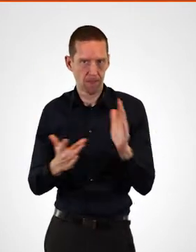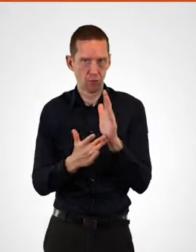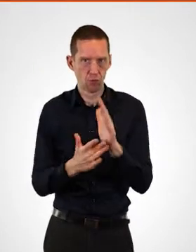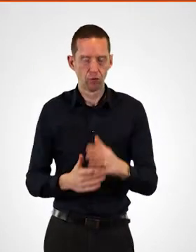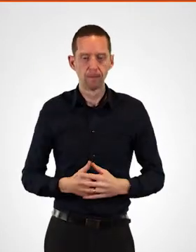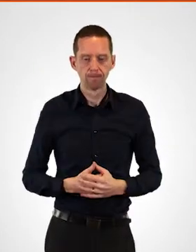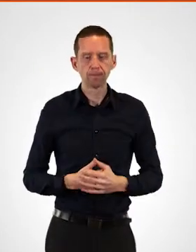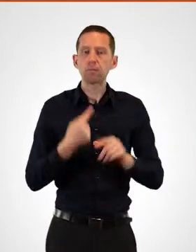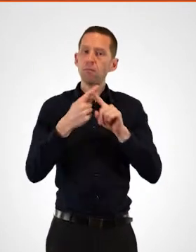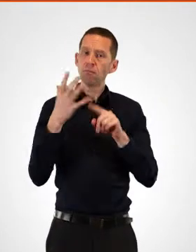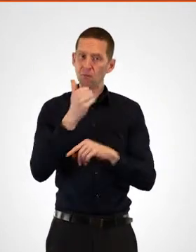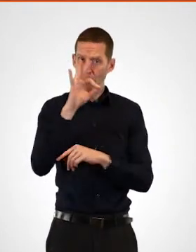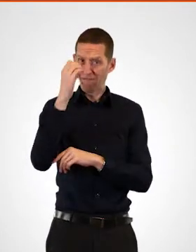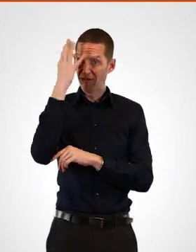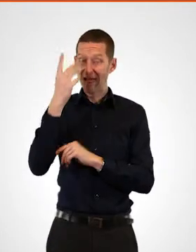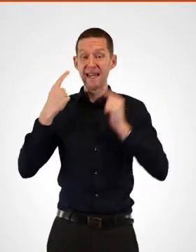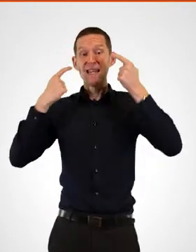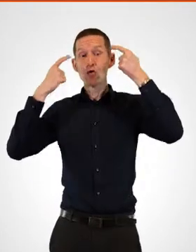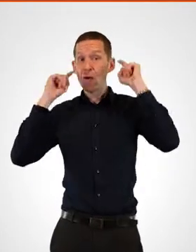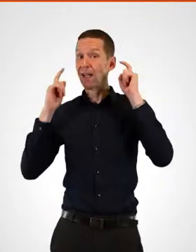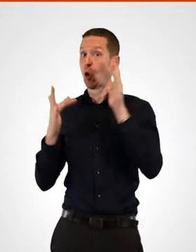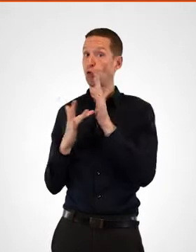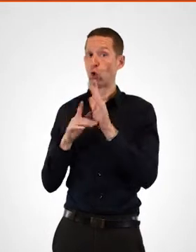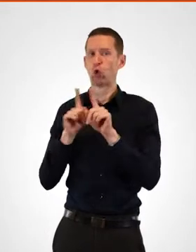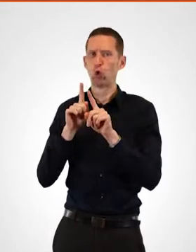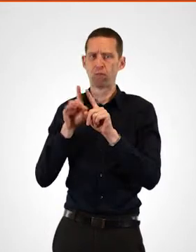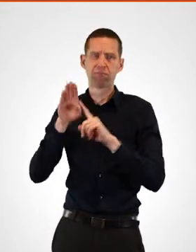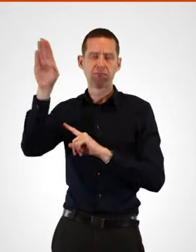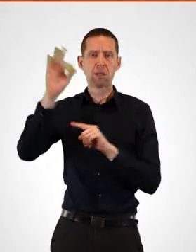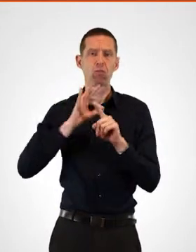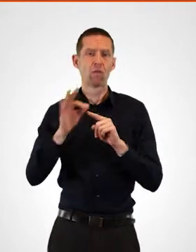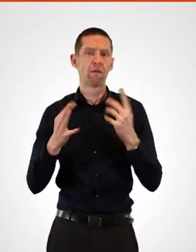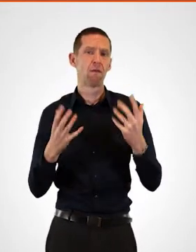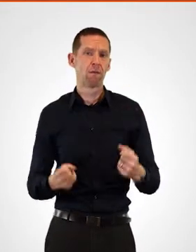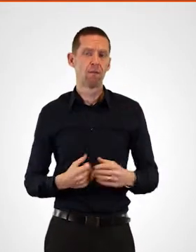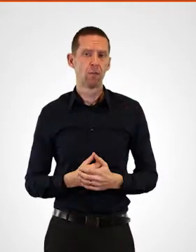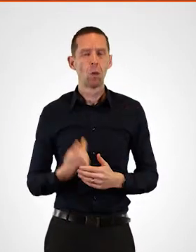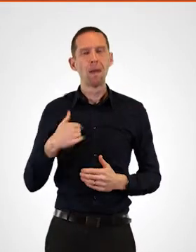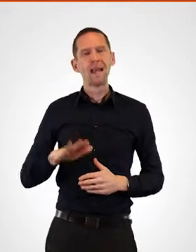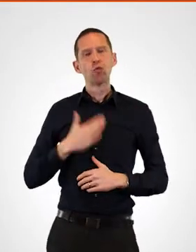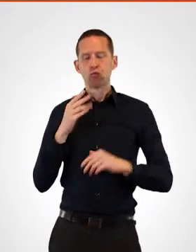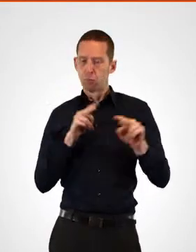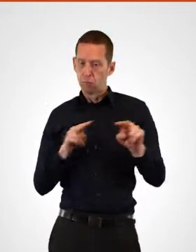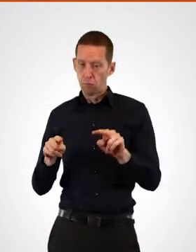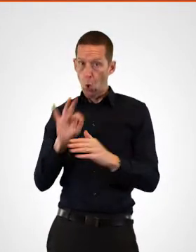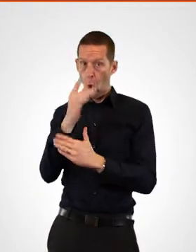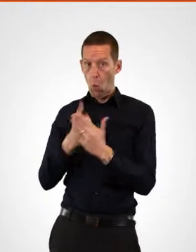we mustn't forget that hearing aid technology has more generally been improving, so I'm interested not only in cochlear implants